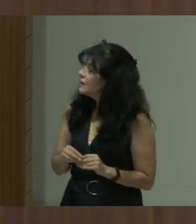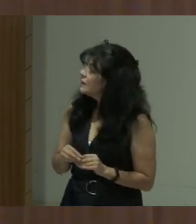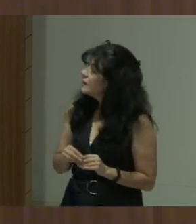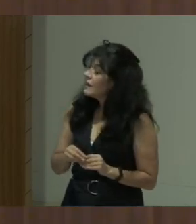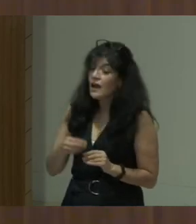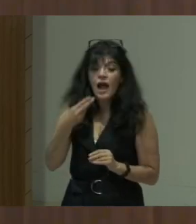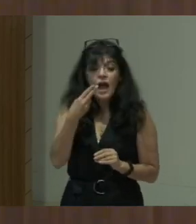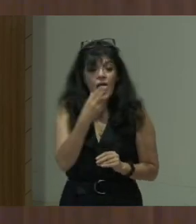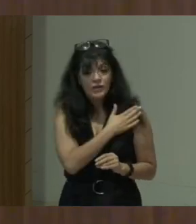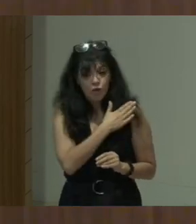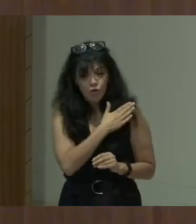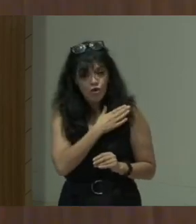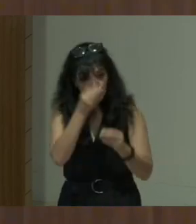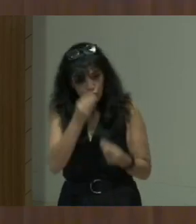we can put our